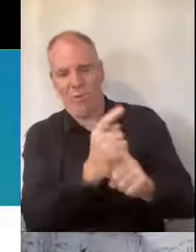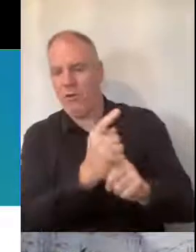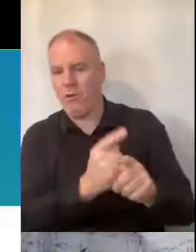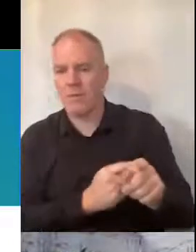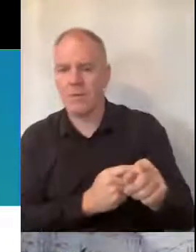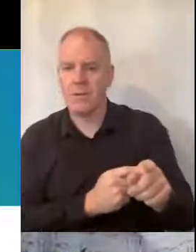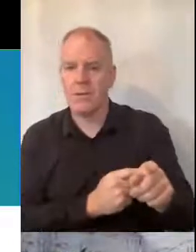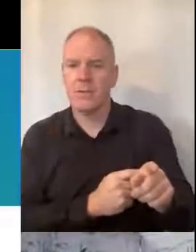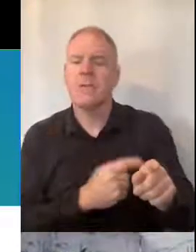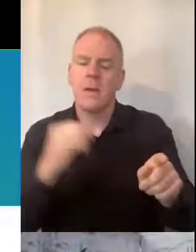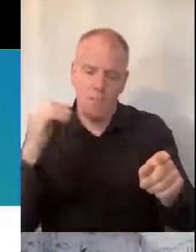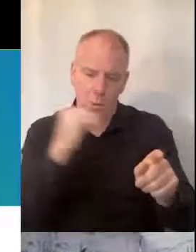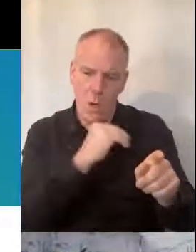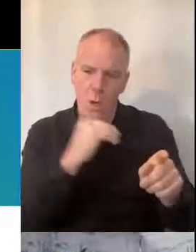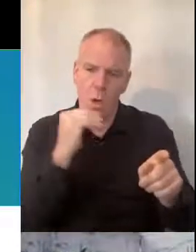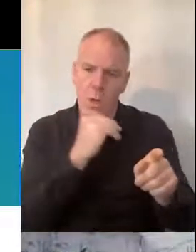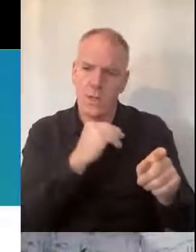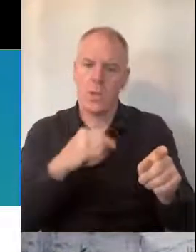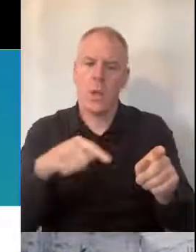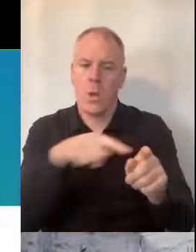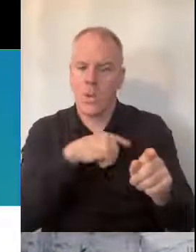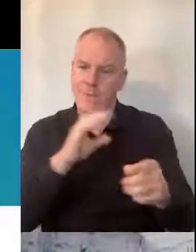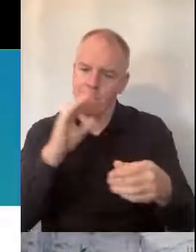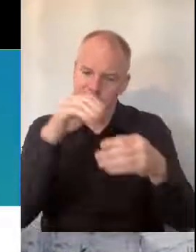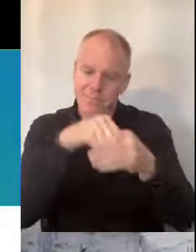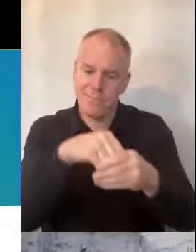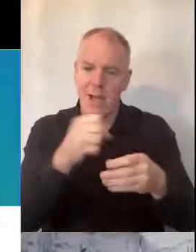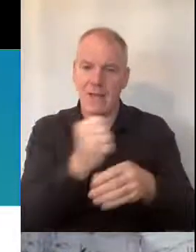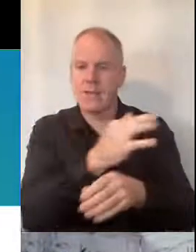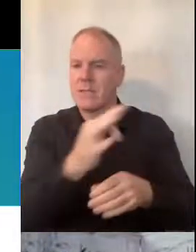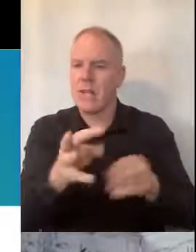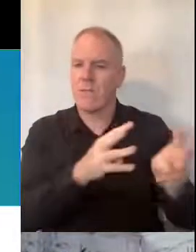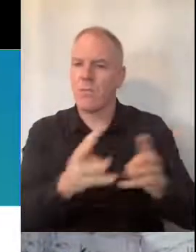And seen as important. So we've faculty employed in those areas